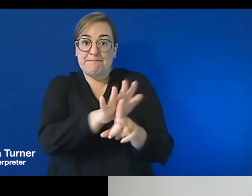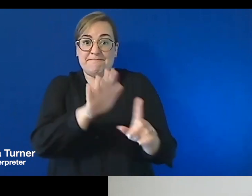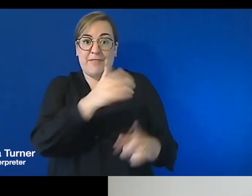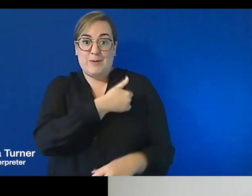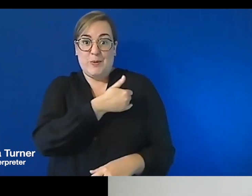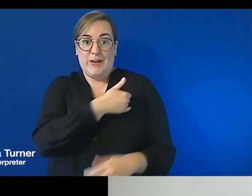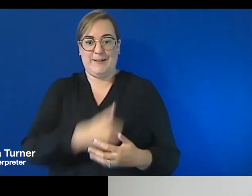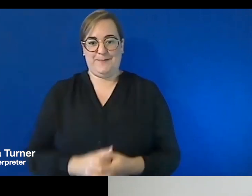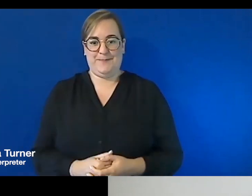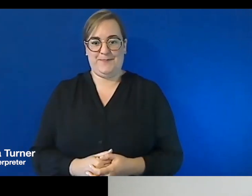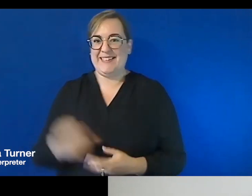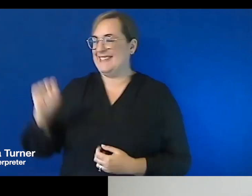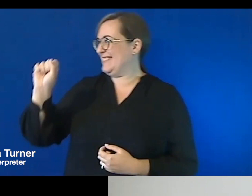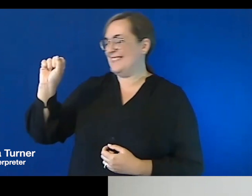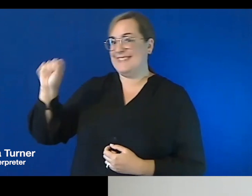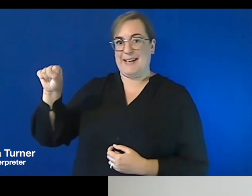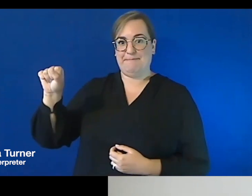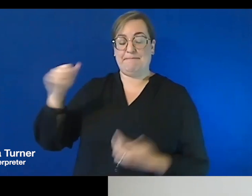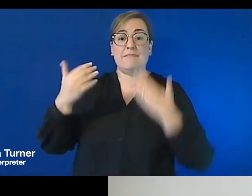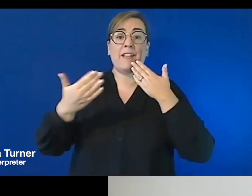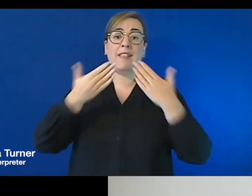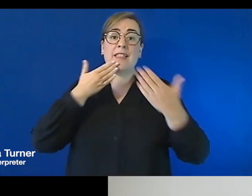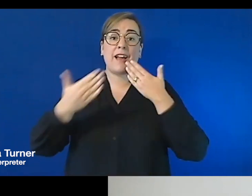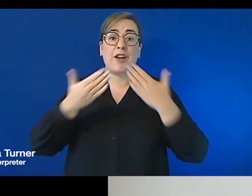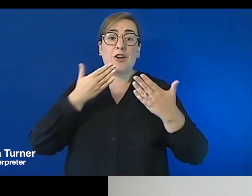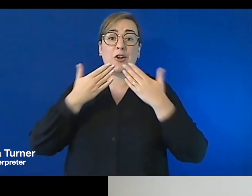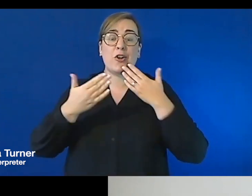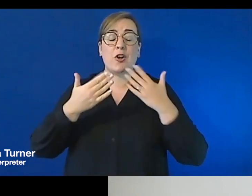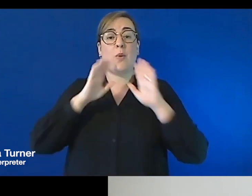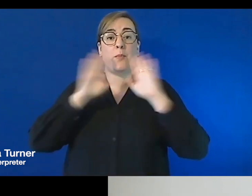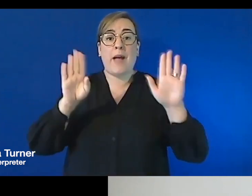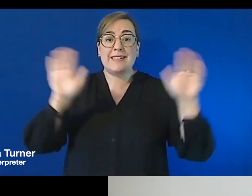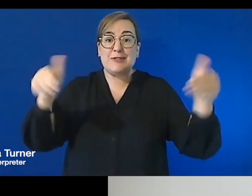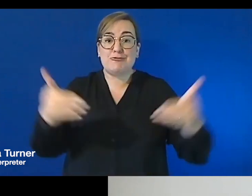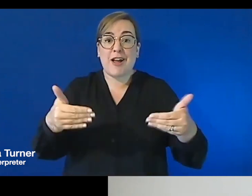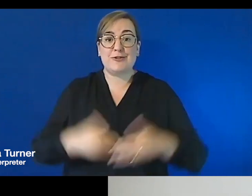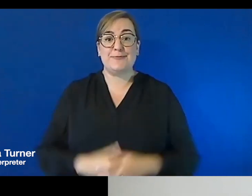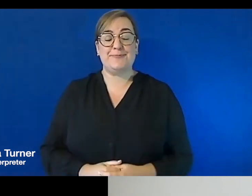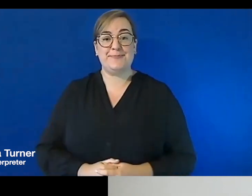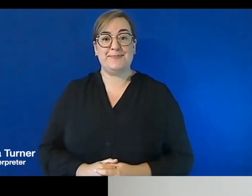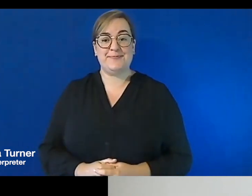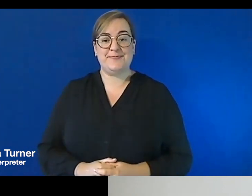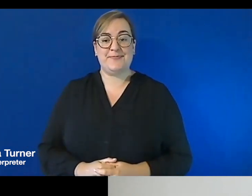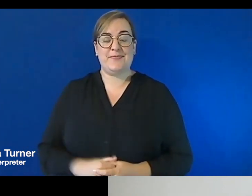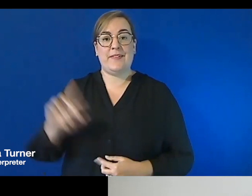Yep uh thank you so much for introduction and first of all I would like to